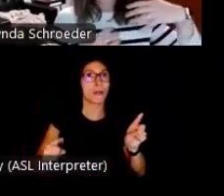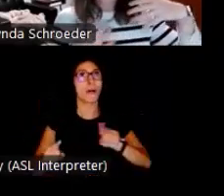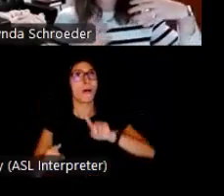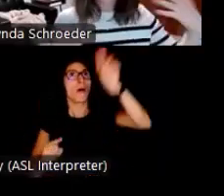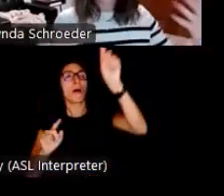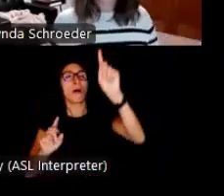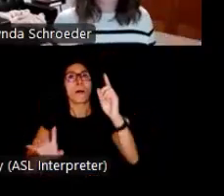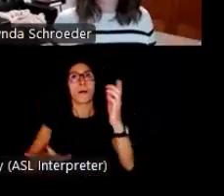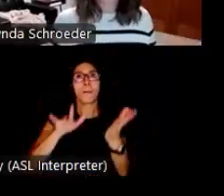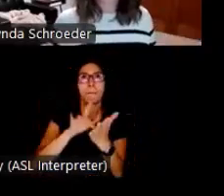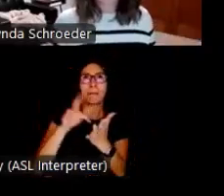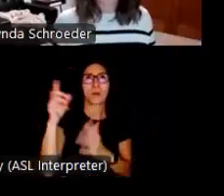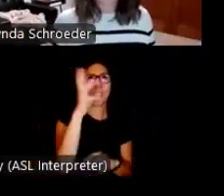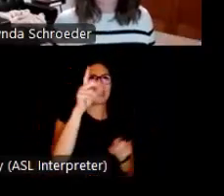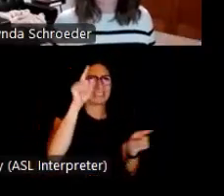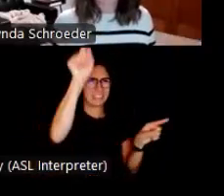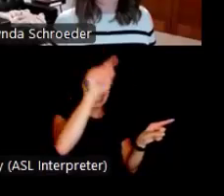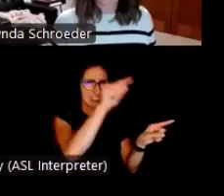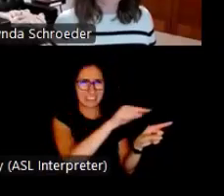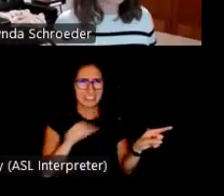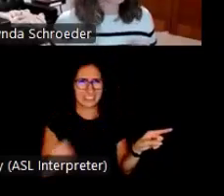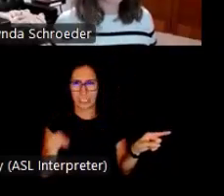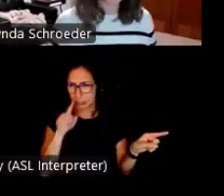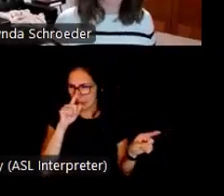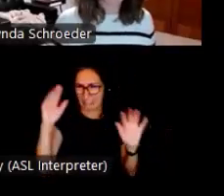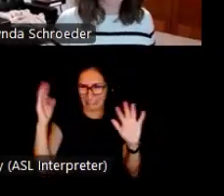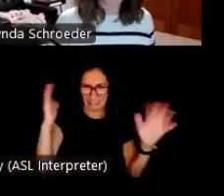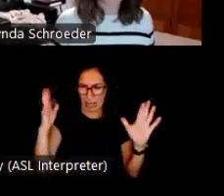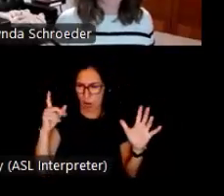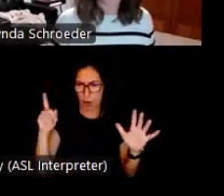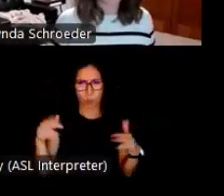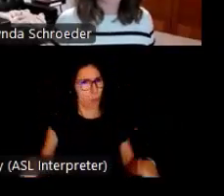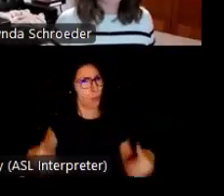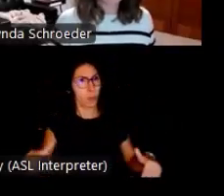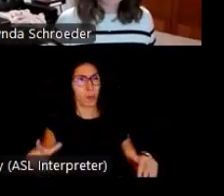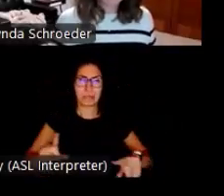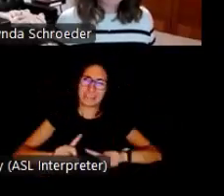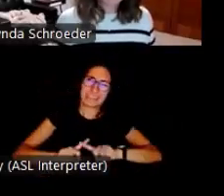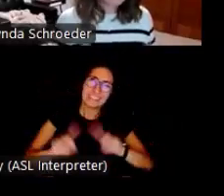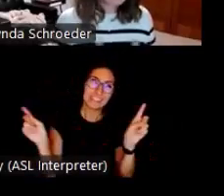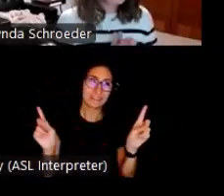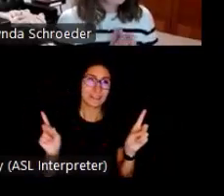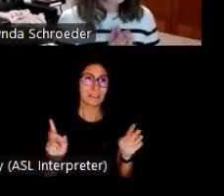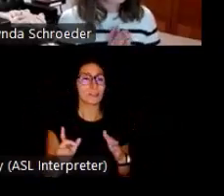Who are you trying to focus your work for? And who are you trying to share it with?